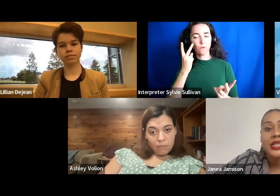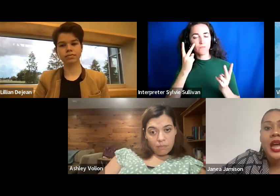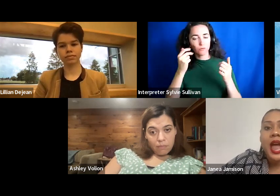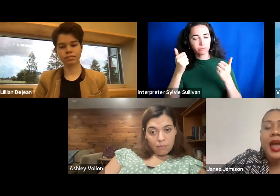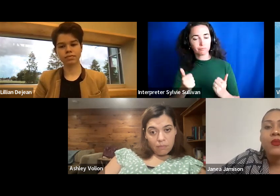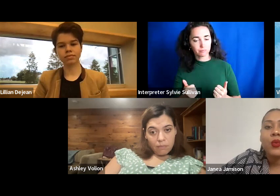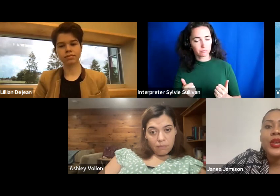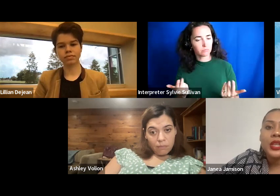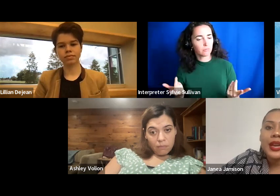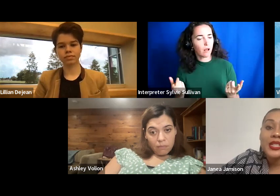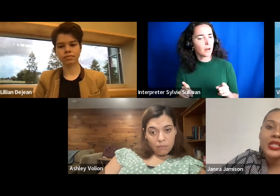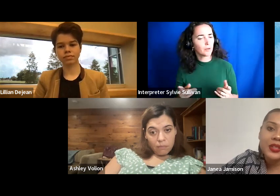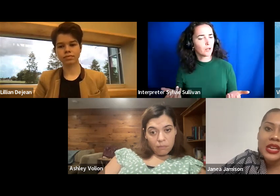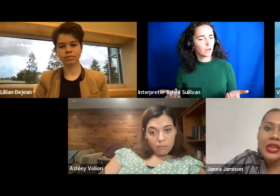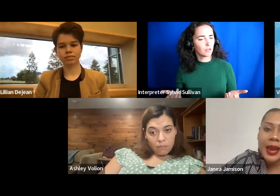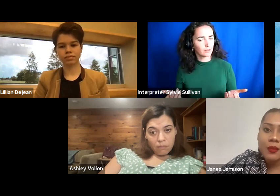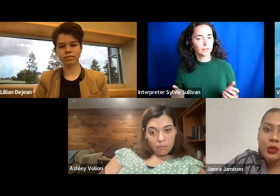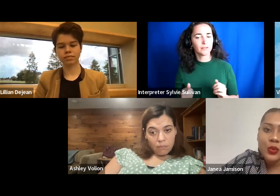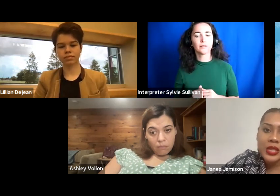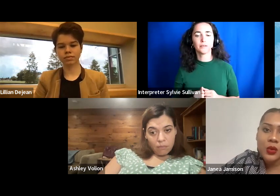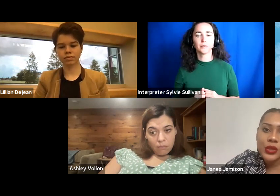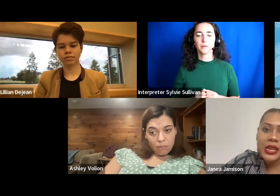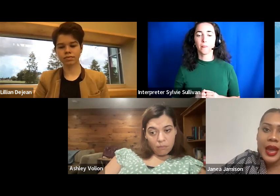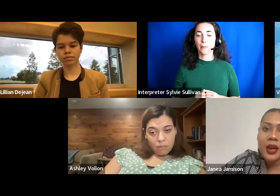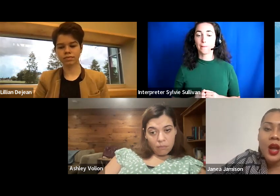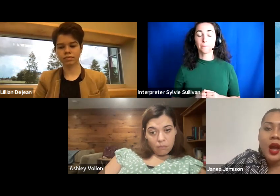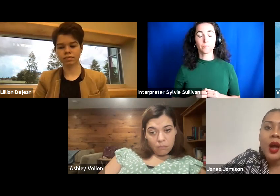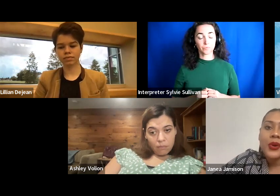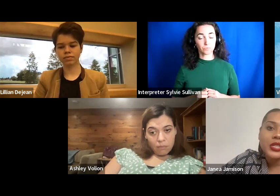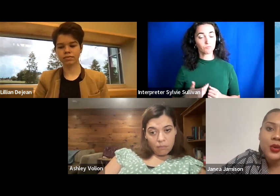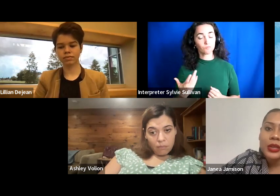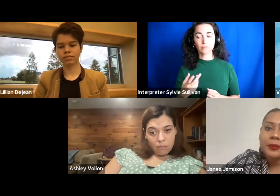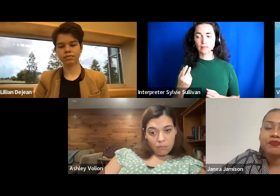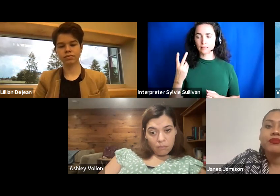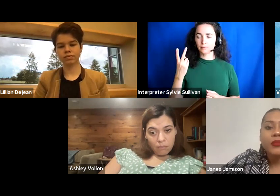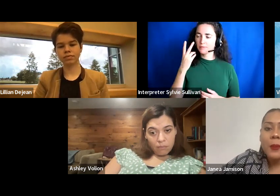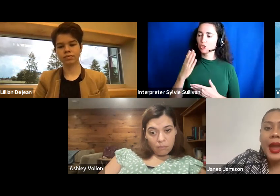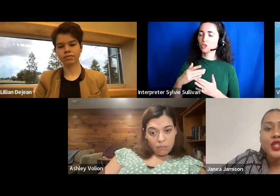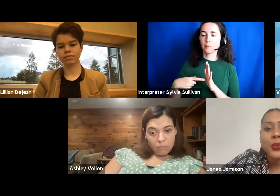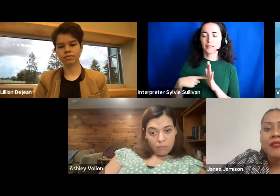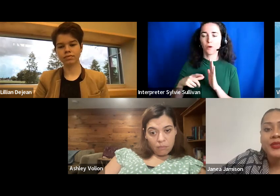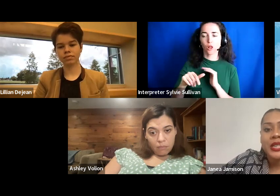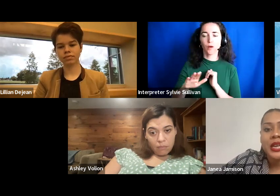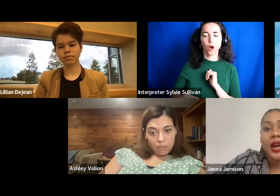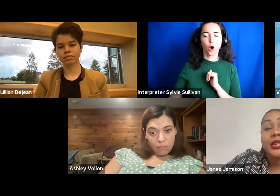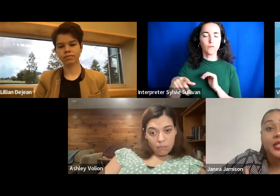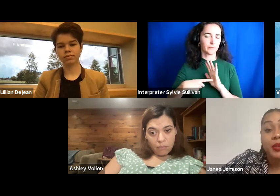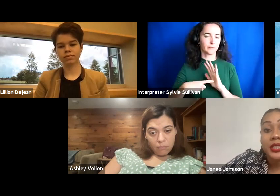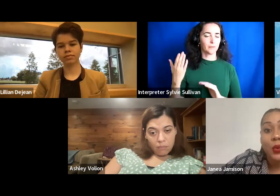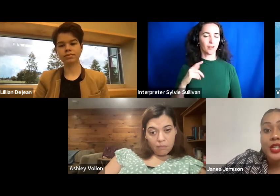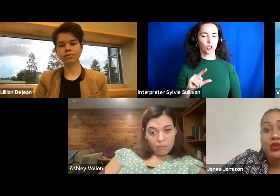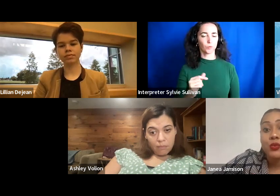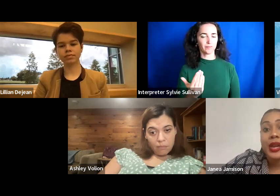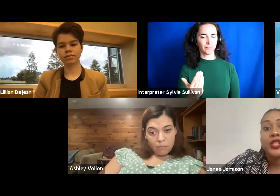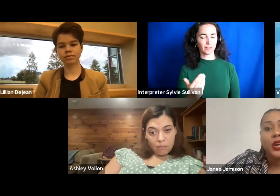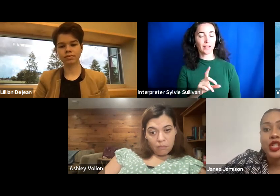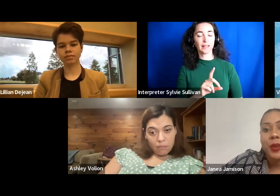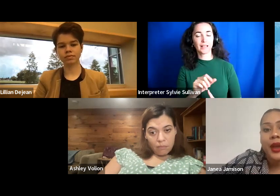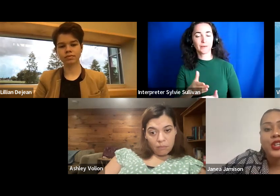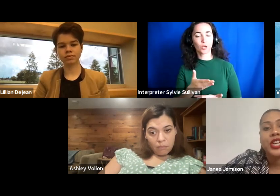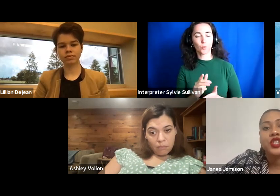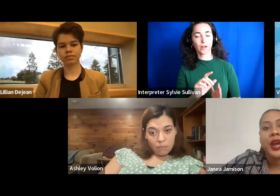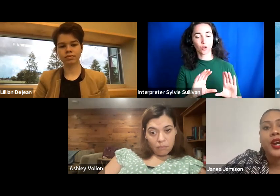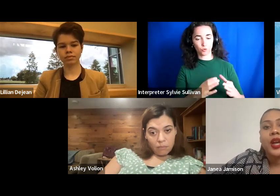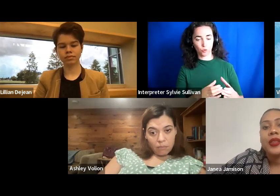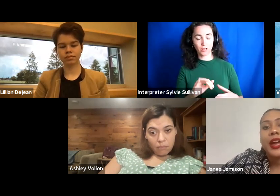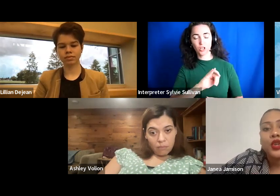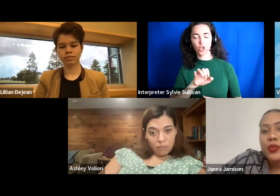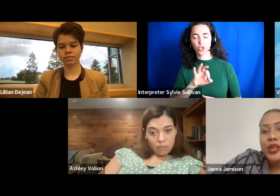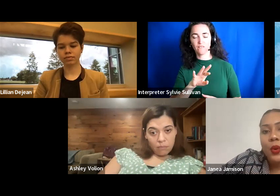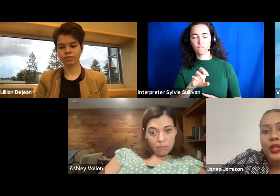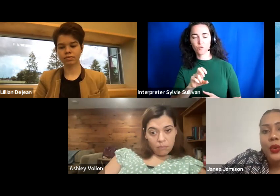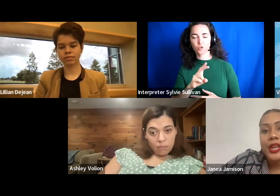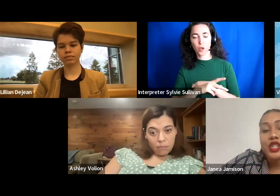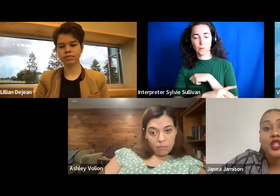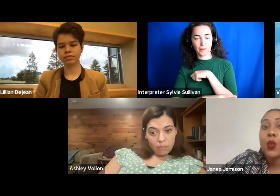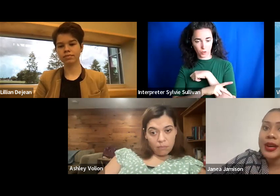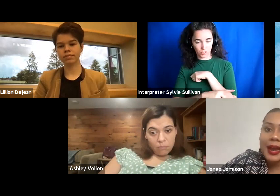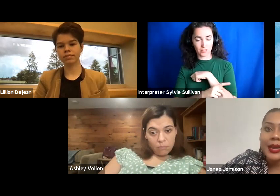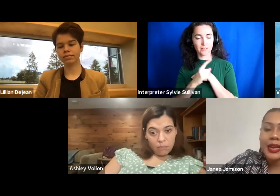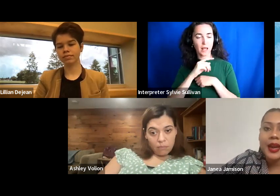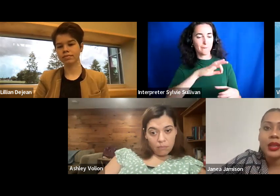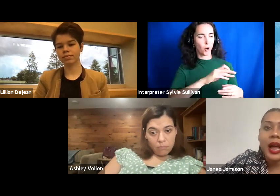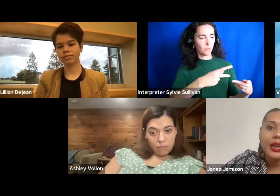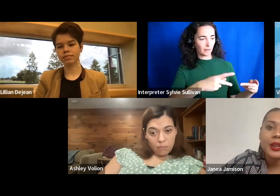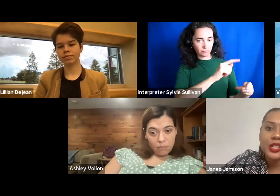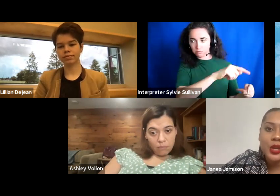And when we look at specific examples within Louisiana particularly back in 25 a disability Rights group in Jefferson parish, they shared that numerous polling locations were not ada compliant and this